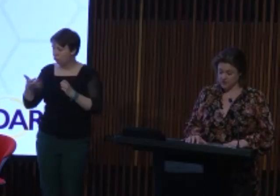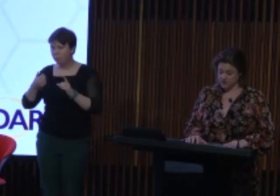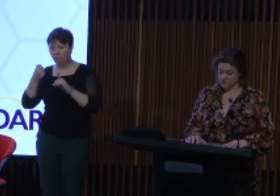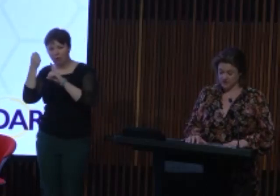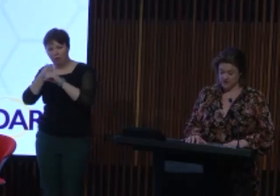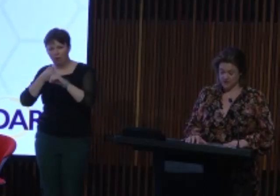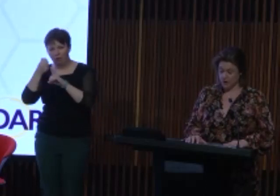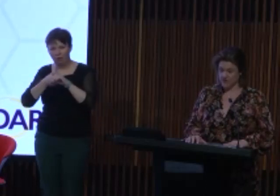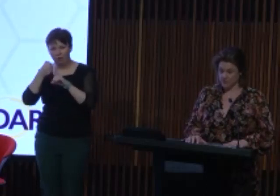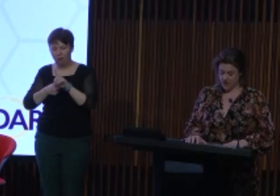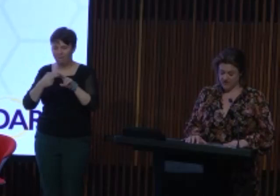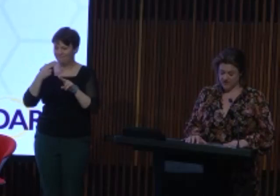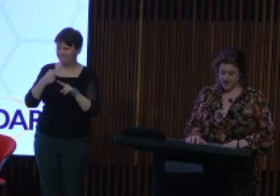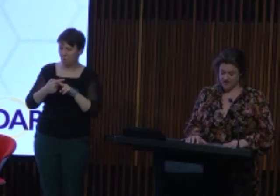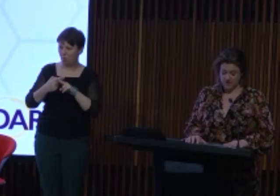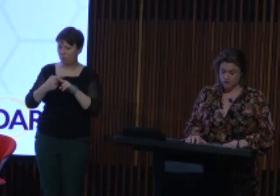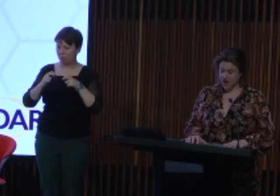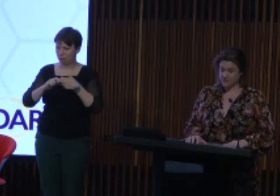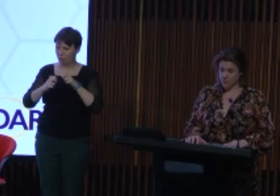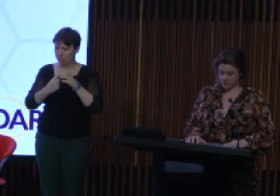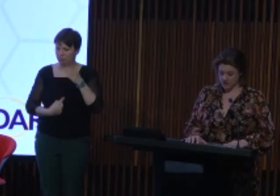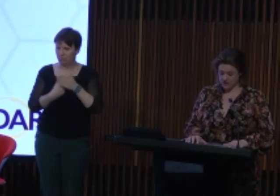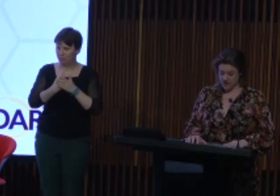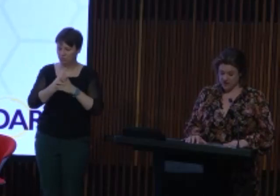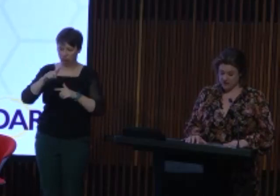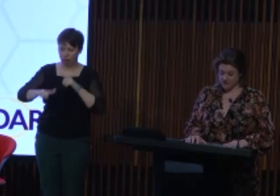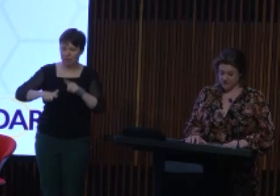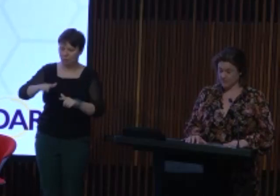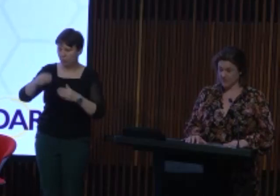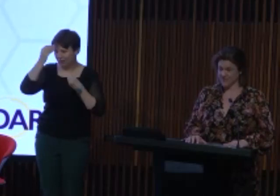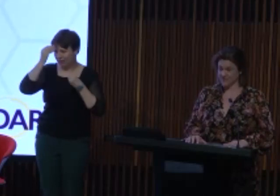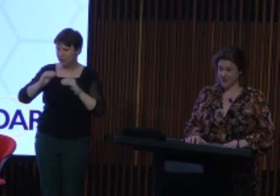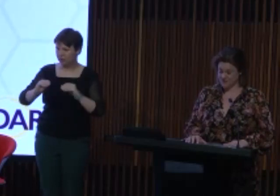that have recently cropped up around the state, transport and education are some of the things